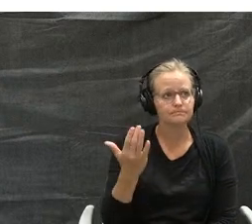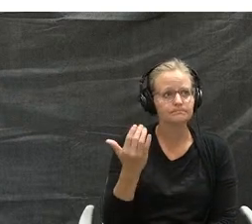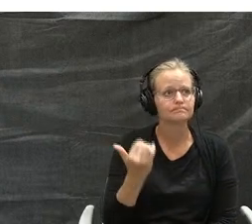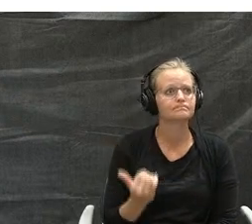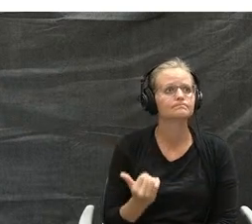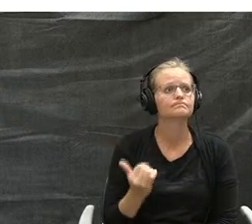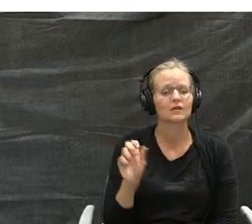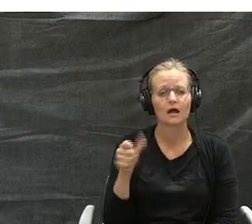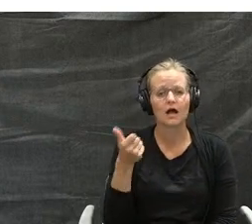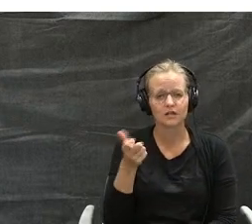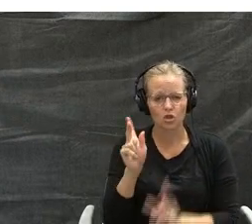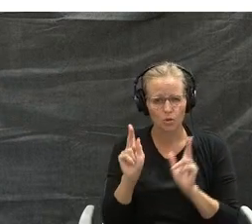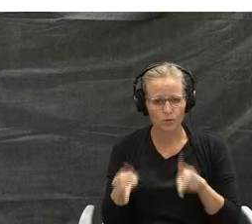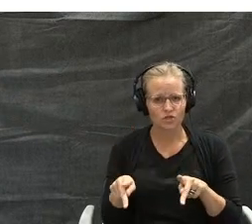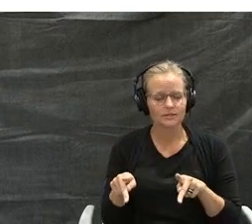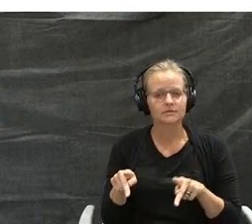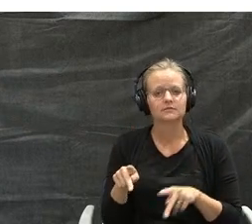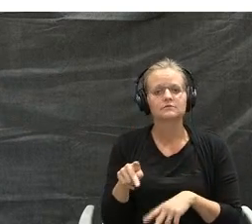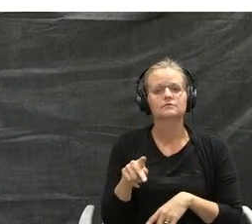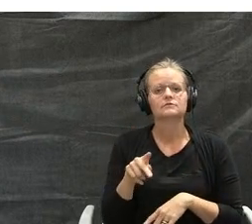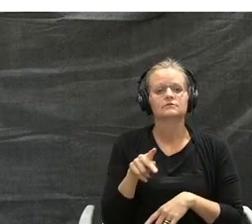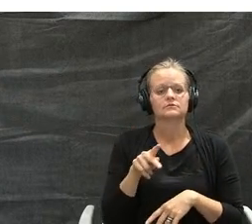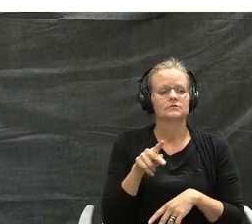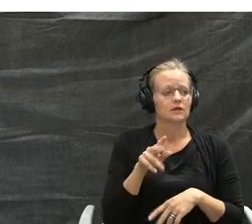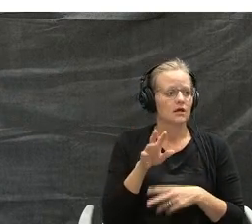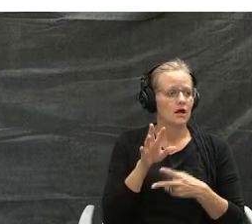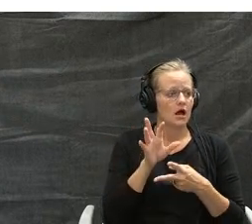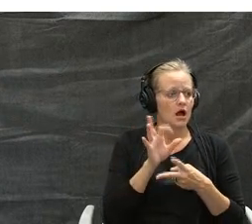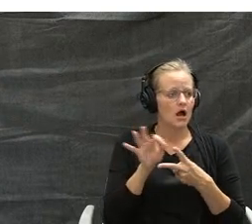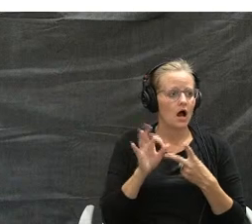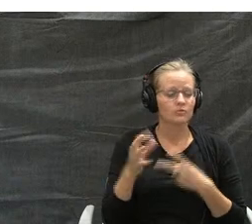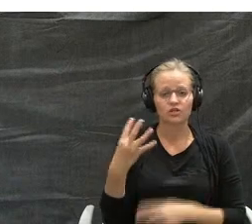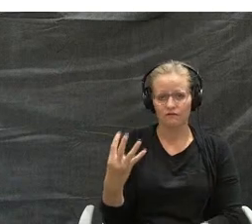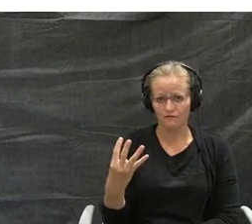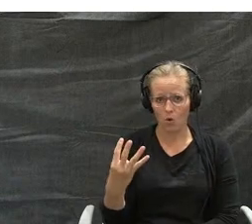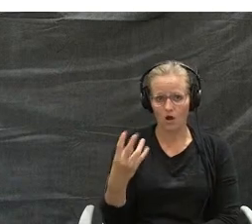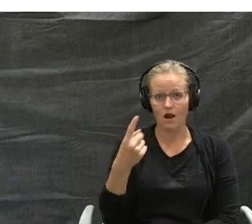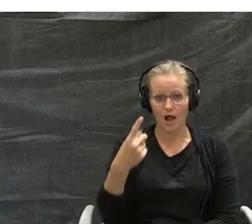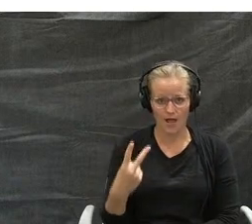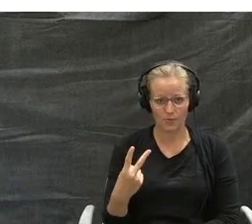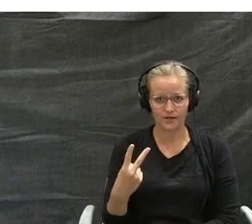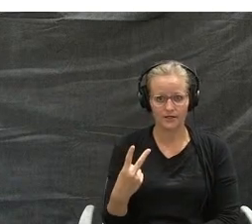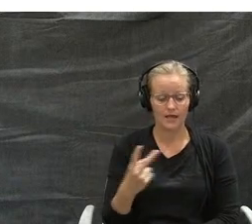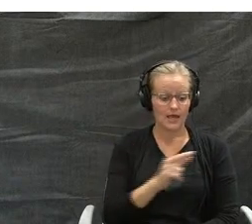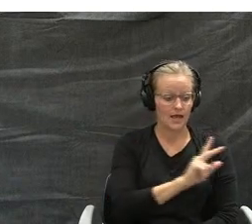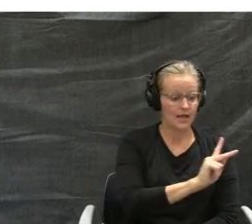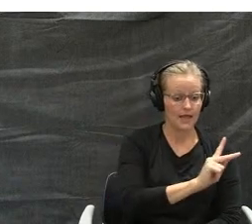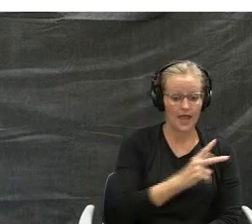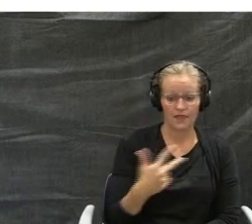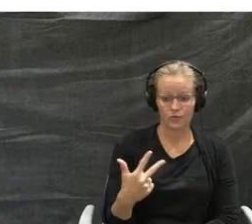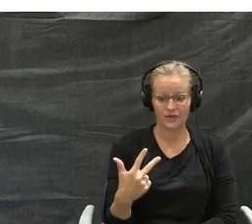for our kids k3 are least at risk and need to be with teachers. Anna proper